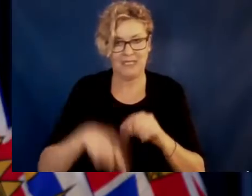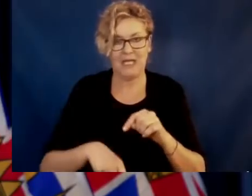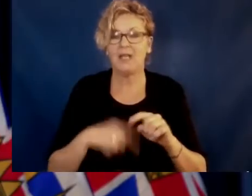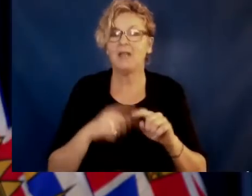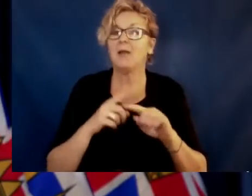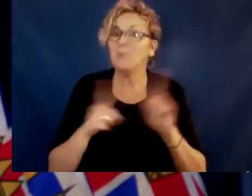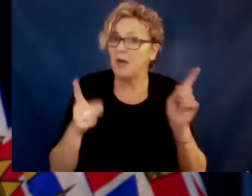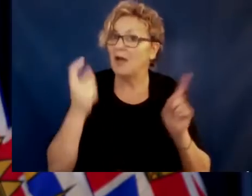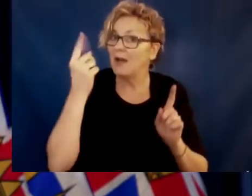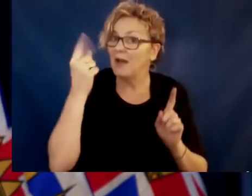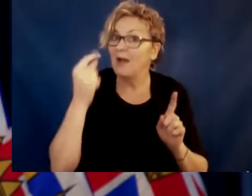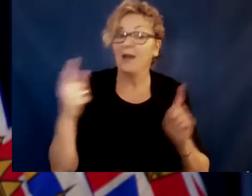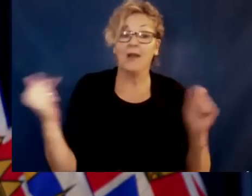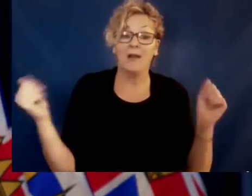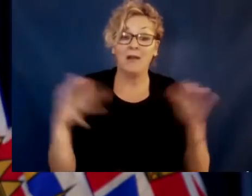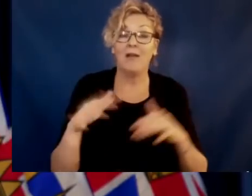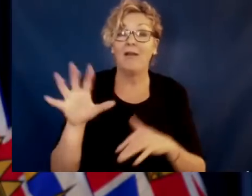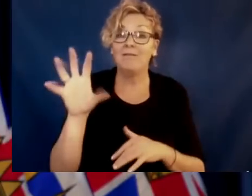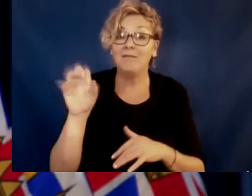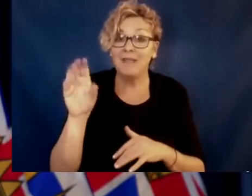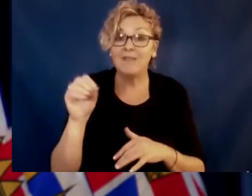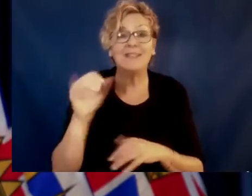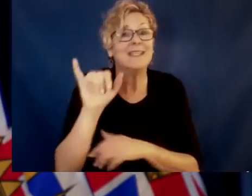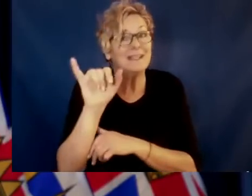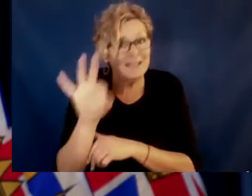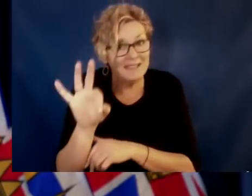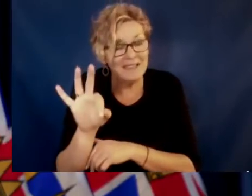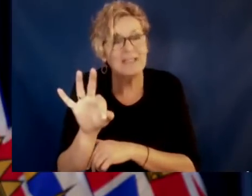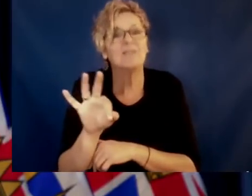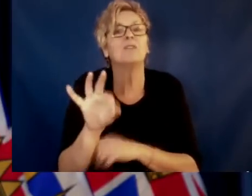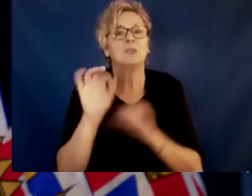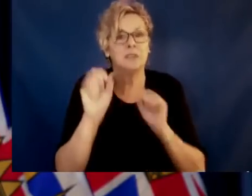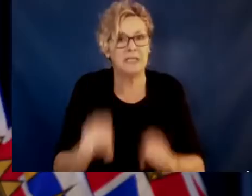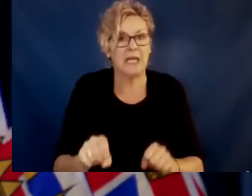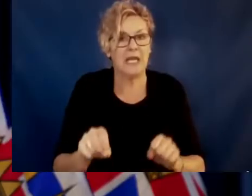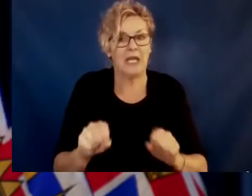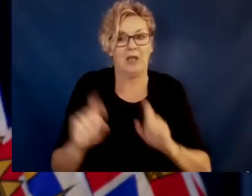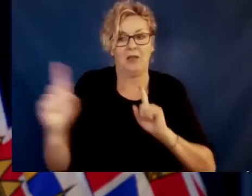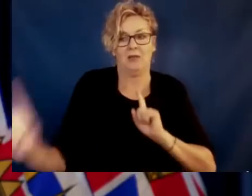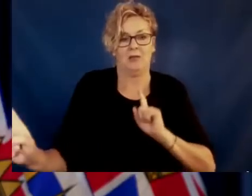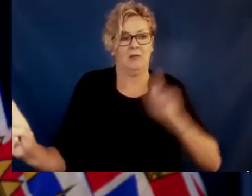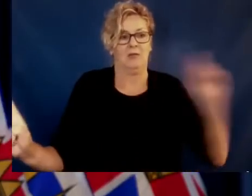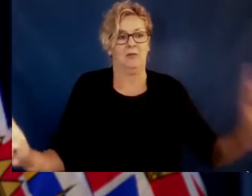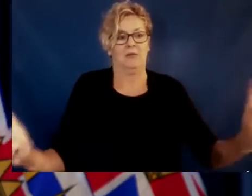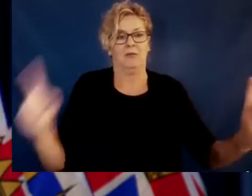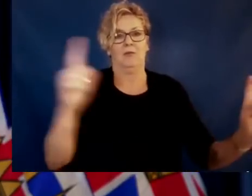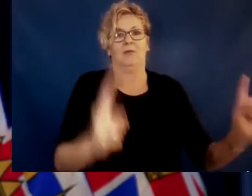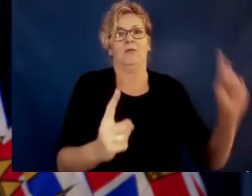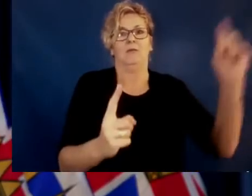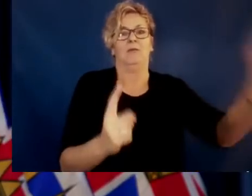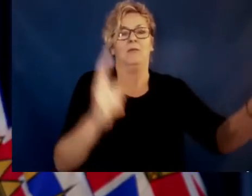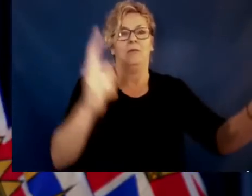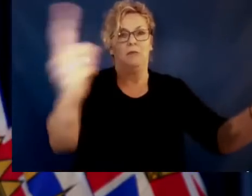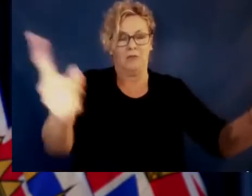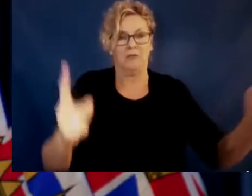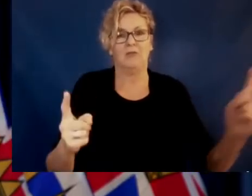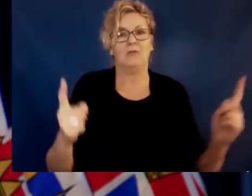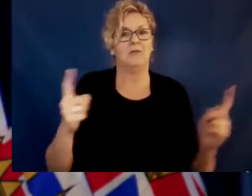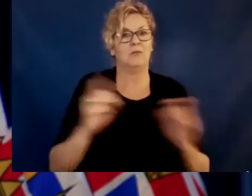What we have seen is that when those provisions are in place, we don't see transmission of this virus to large numbers